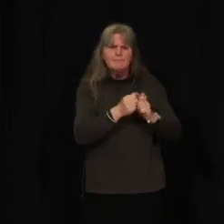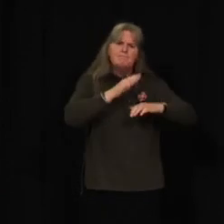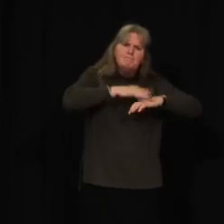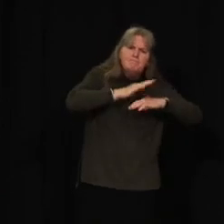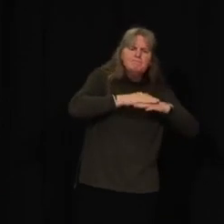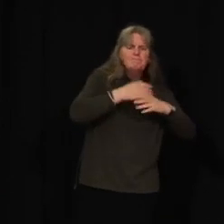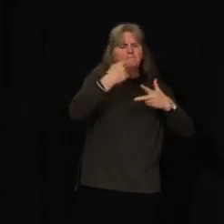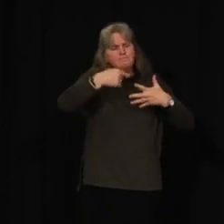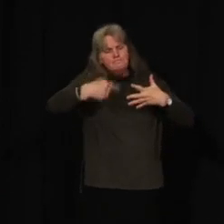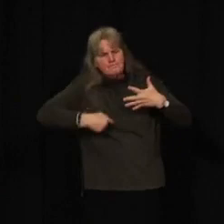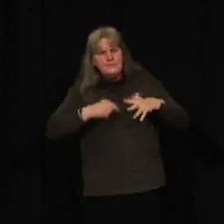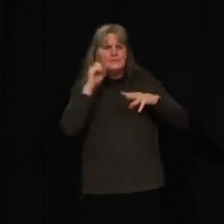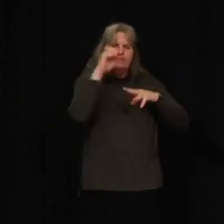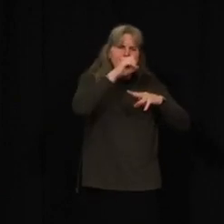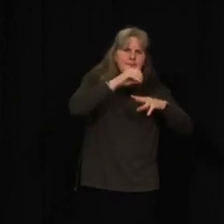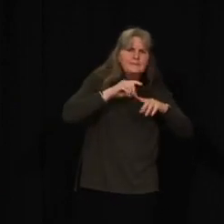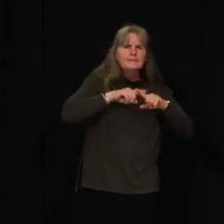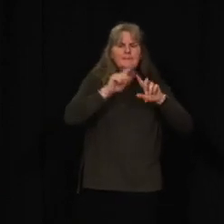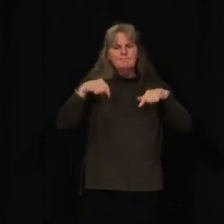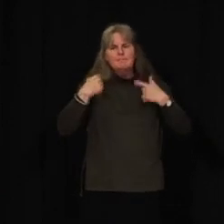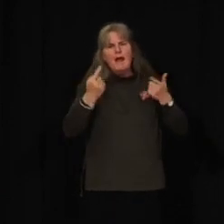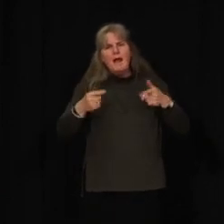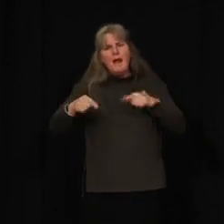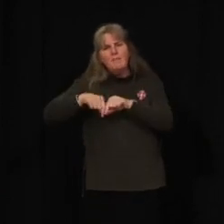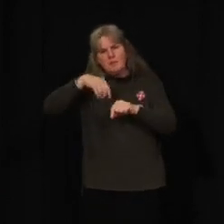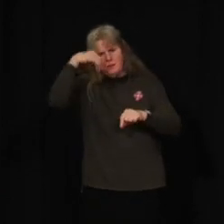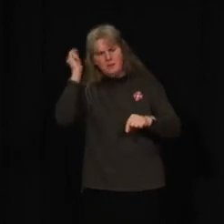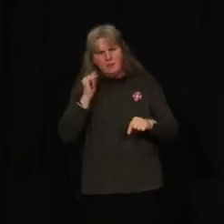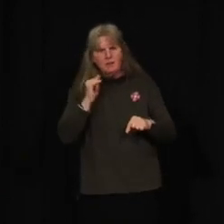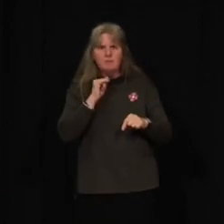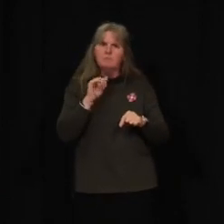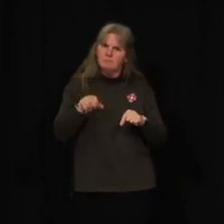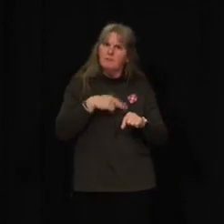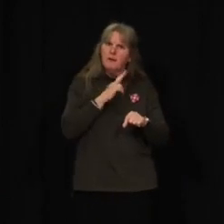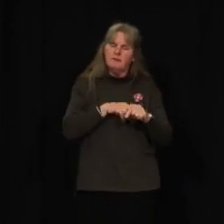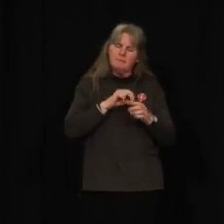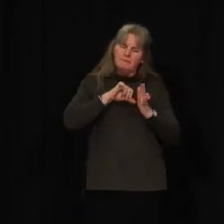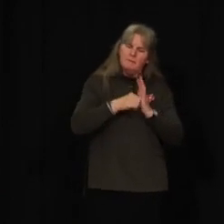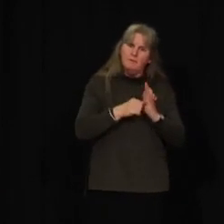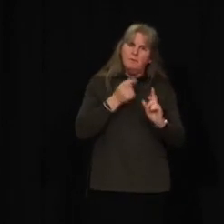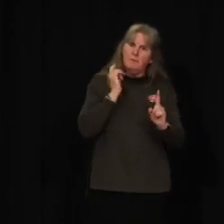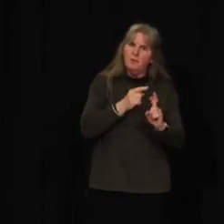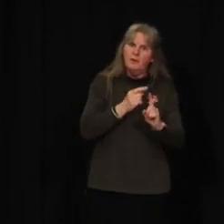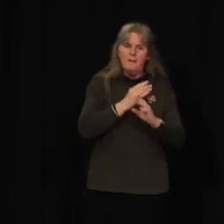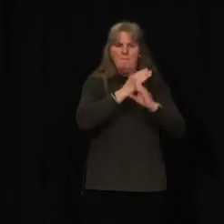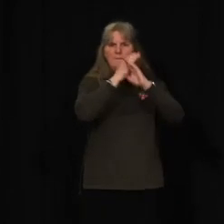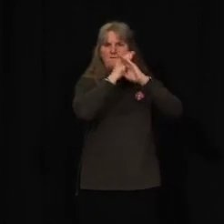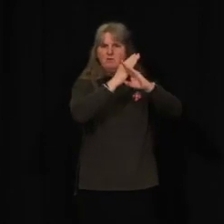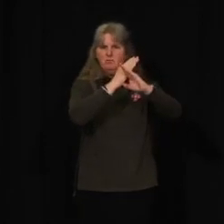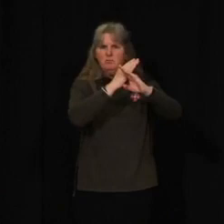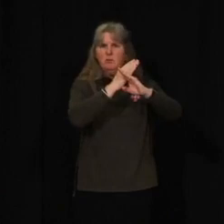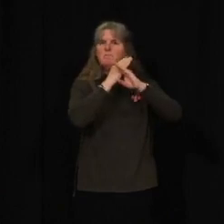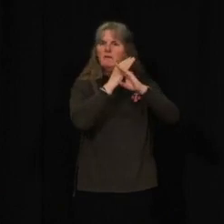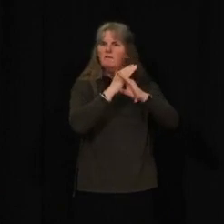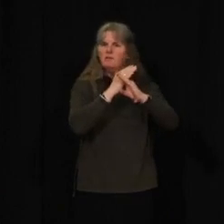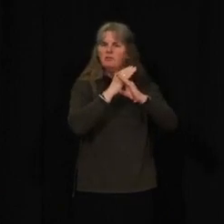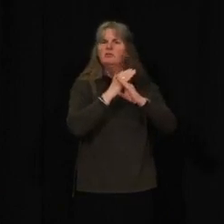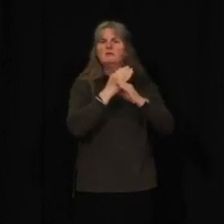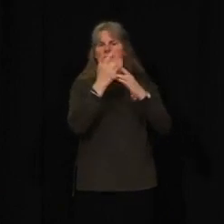advised them on many matters of public health and population health. Naturally a emphasized the importance of prevention that is more than just preventative